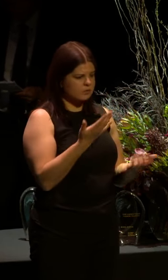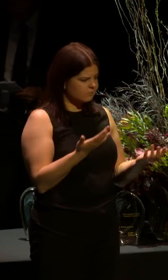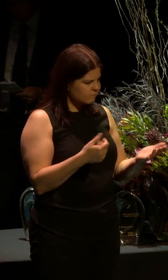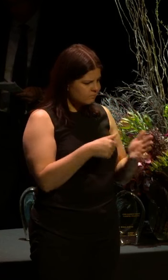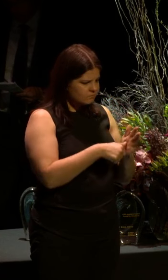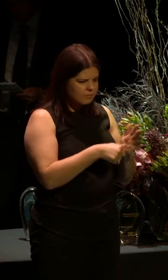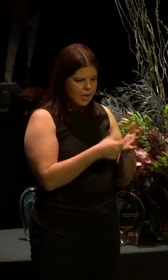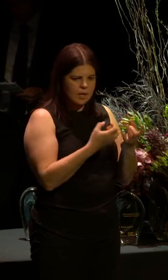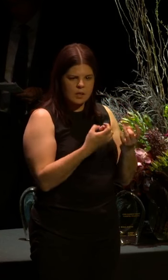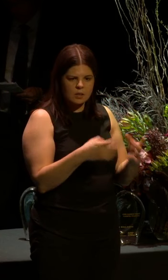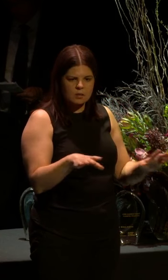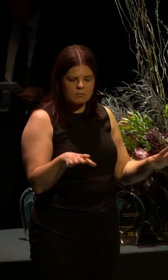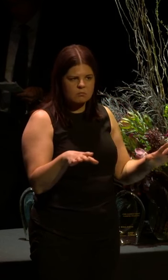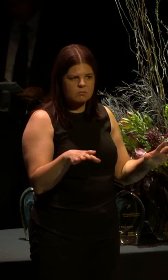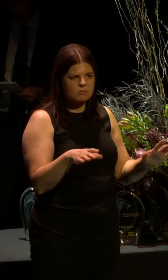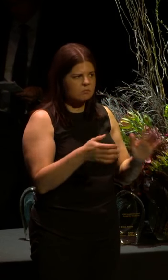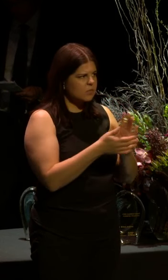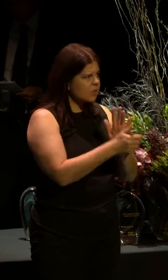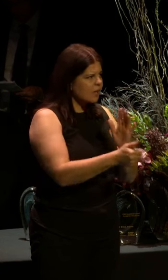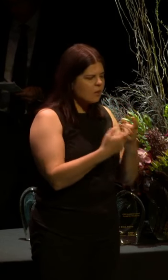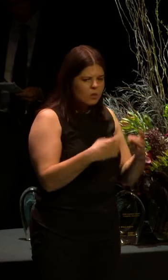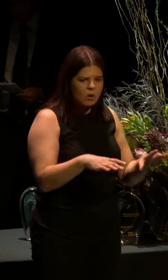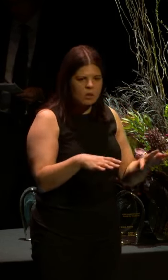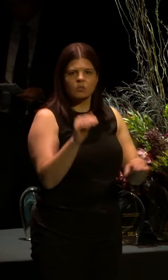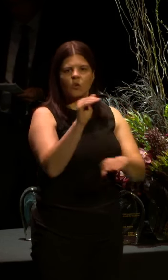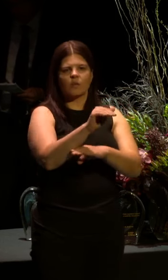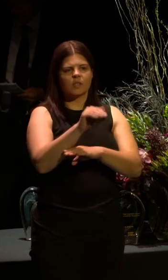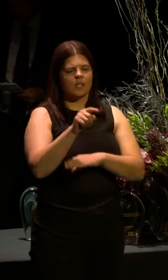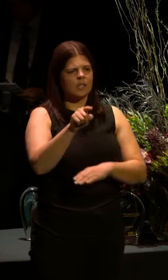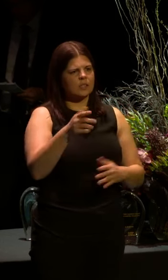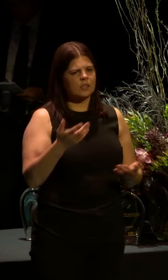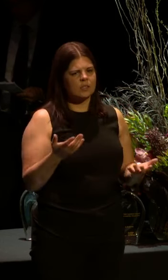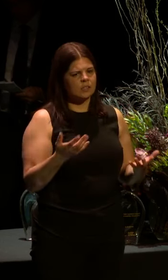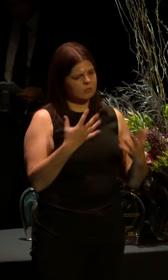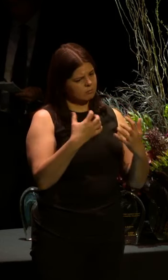I want to again express my gratitude to those arts organisations where I got my start,